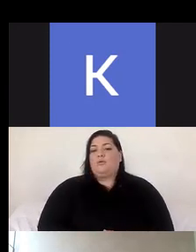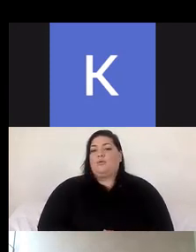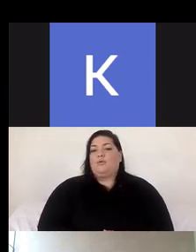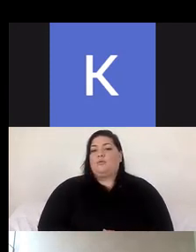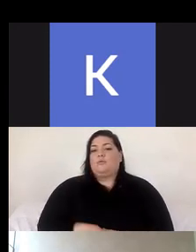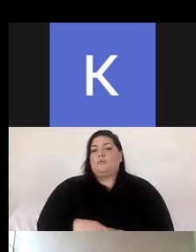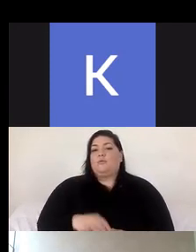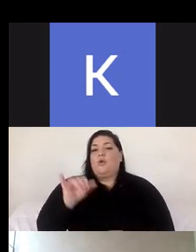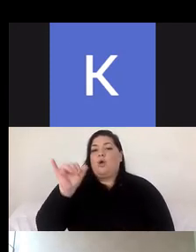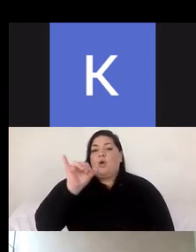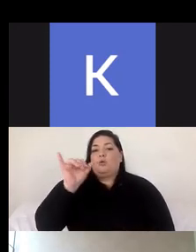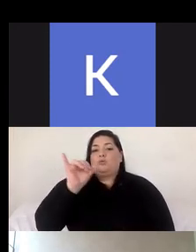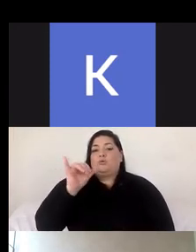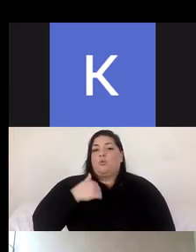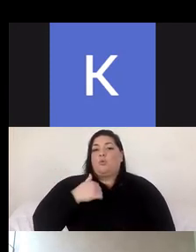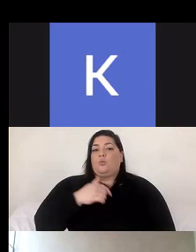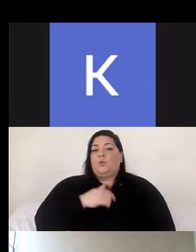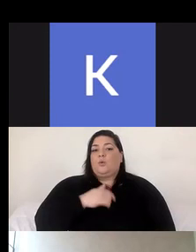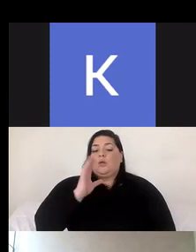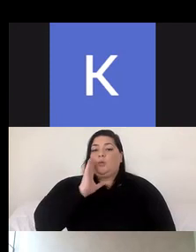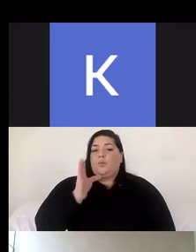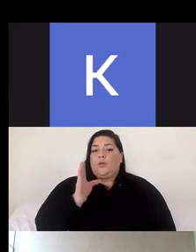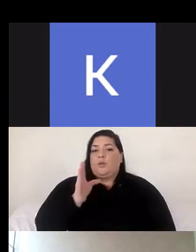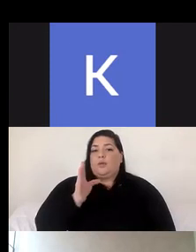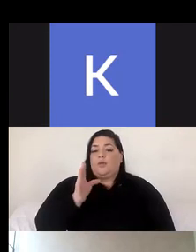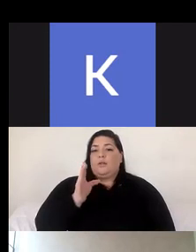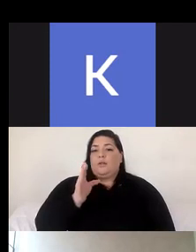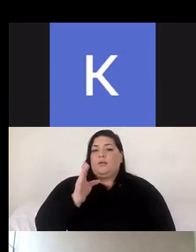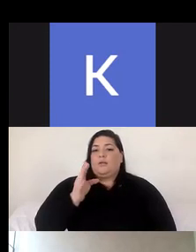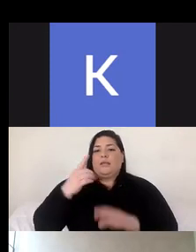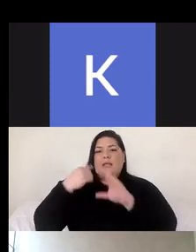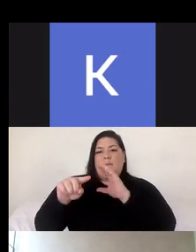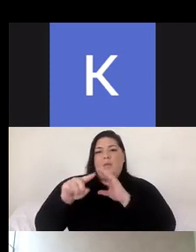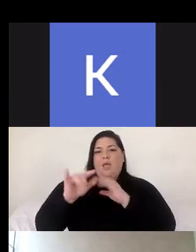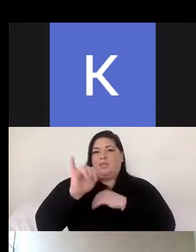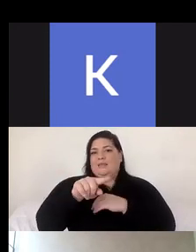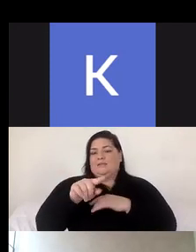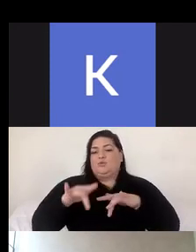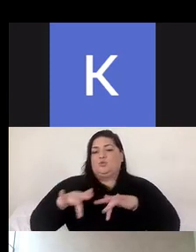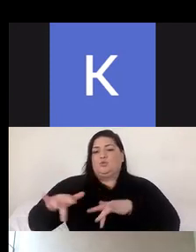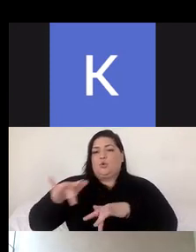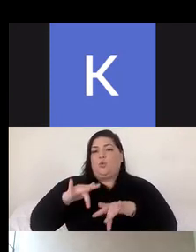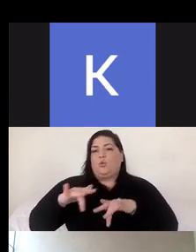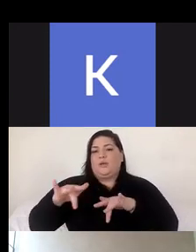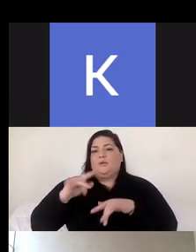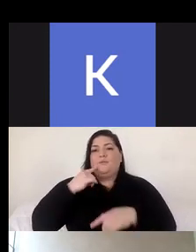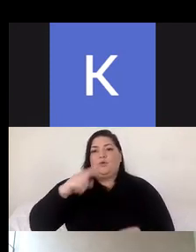We will also be emailing out the recording of this webinar to you.